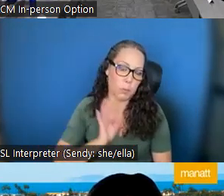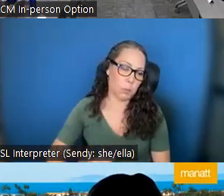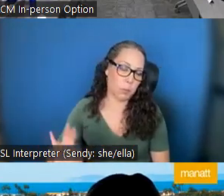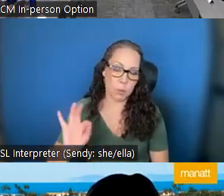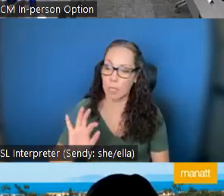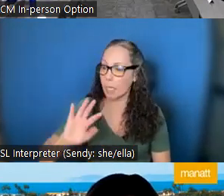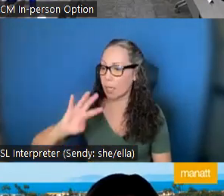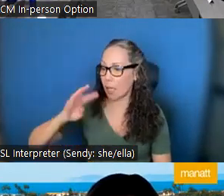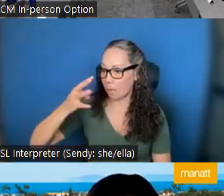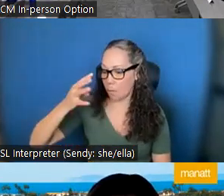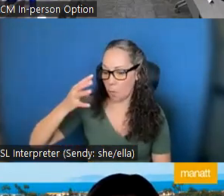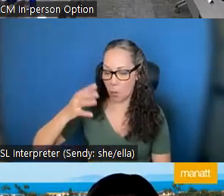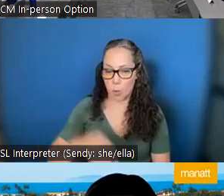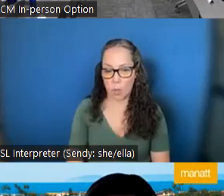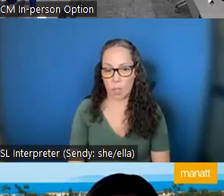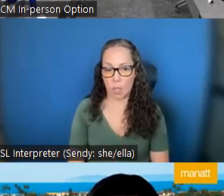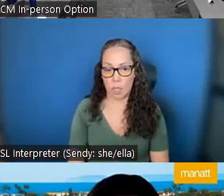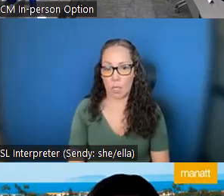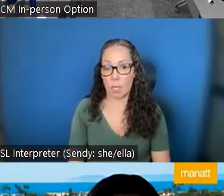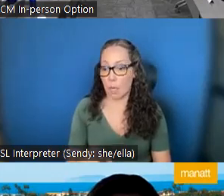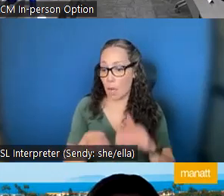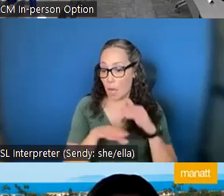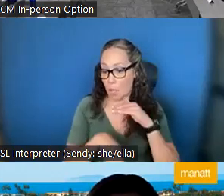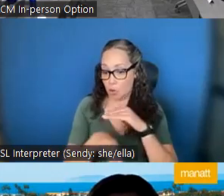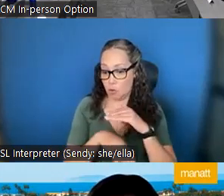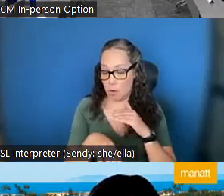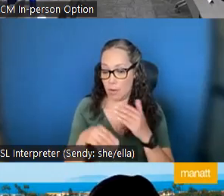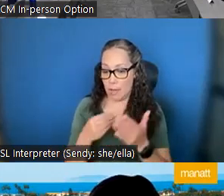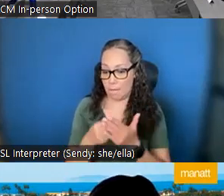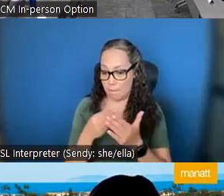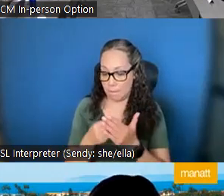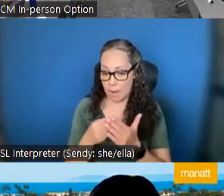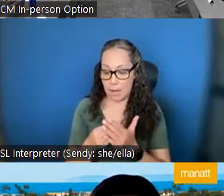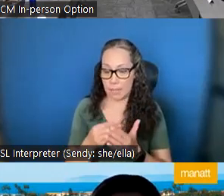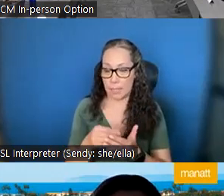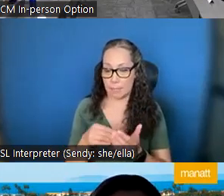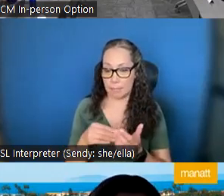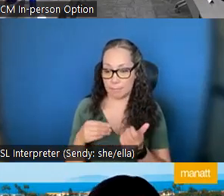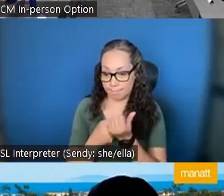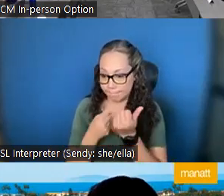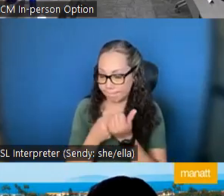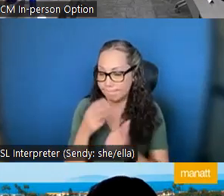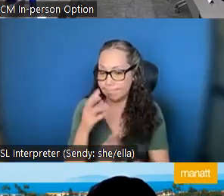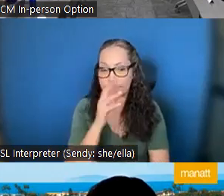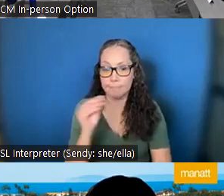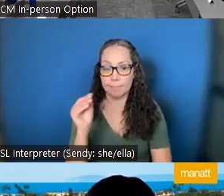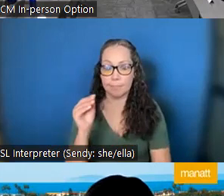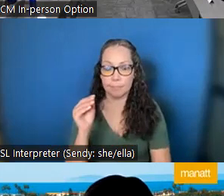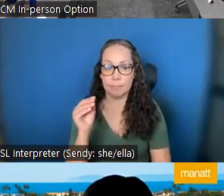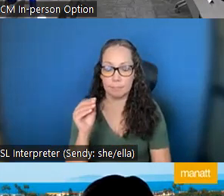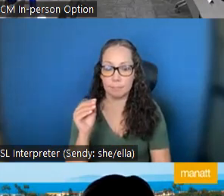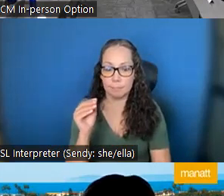recommendation under the funding stream is around Revenue diversification in particular the adrcs